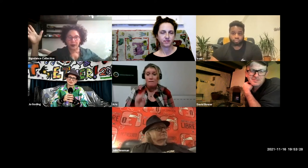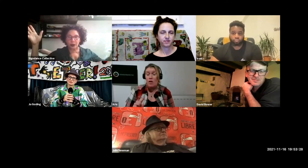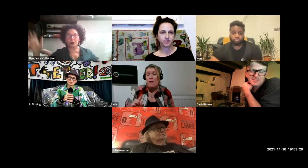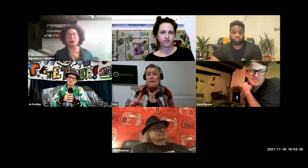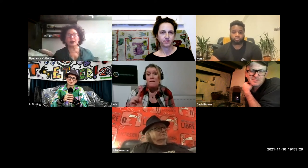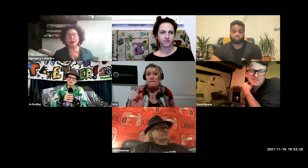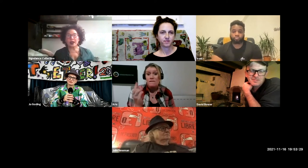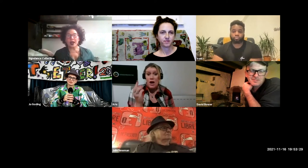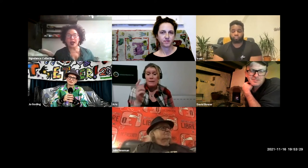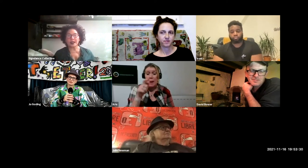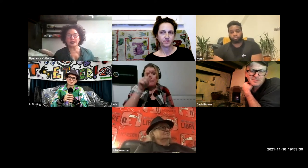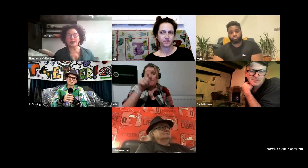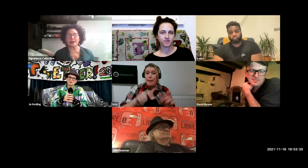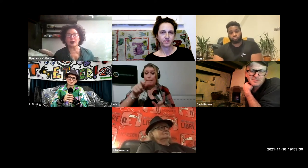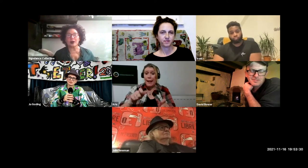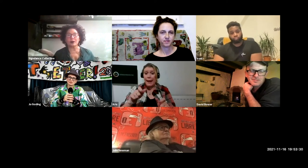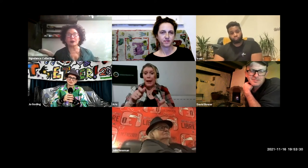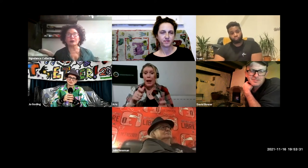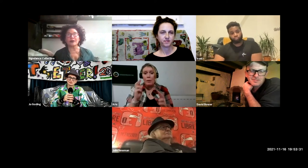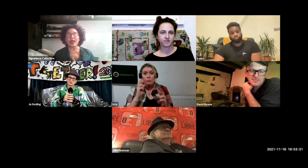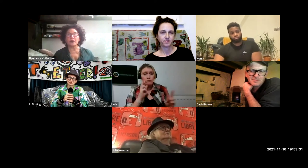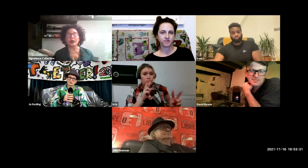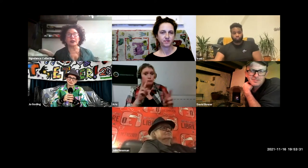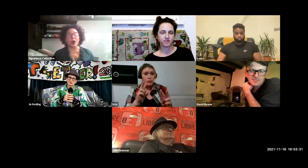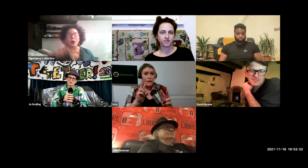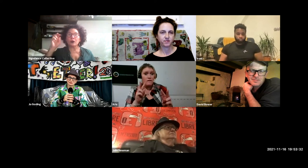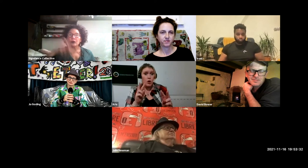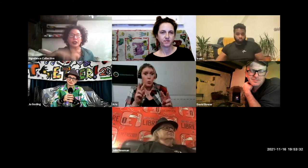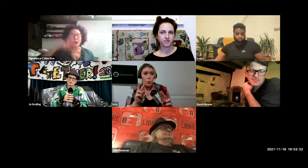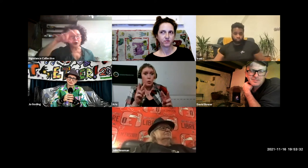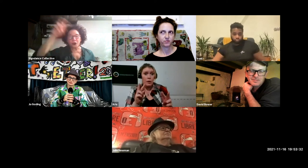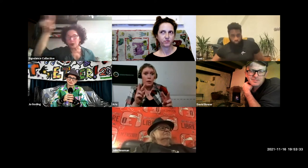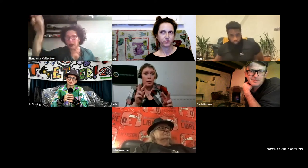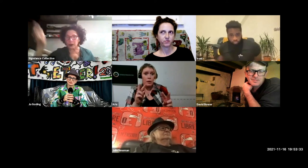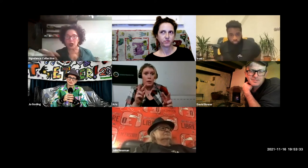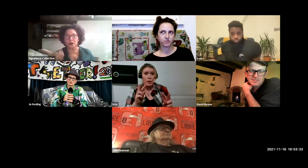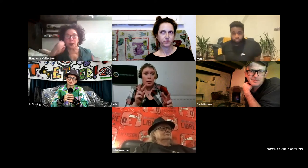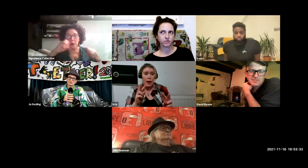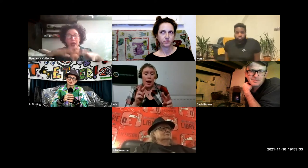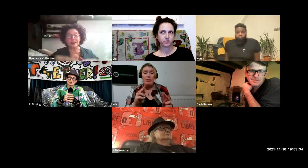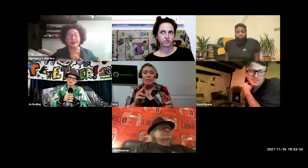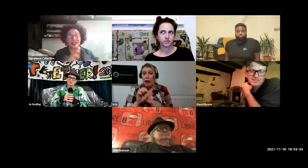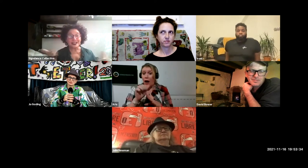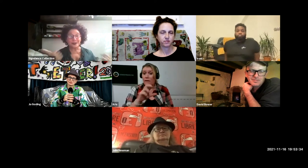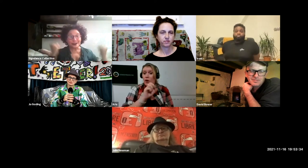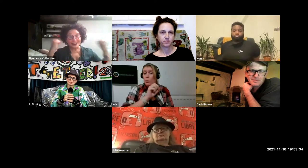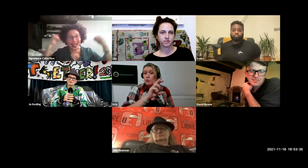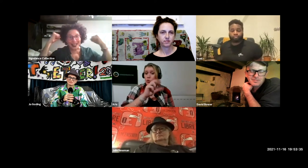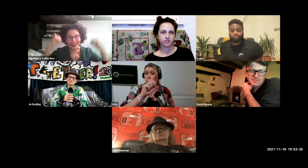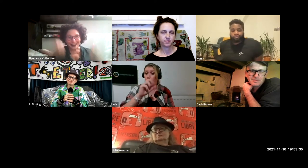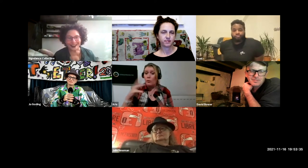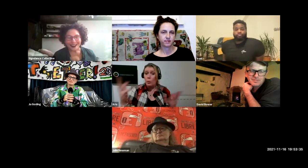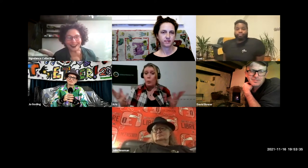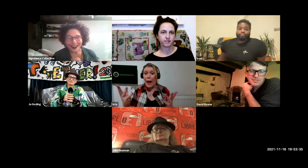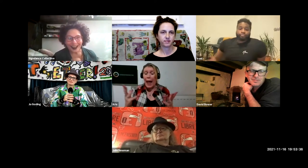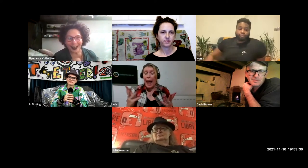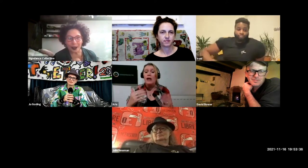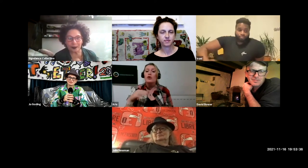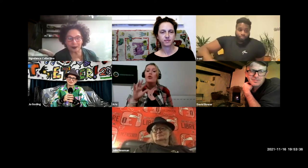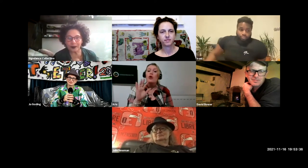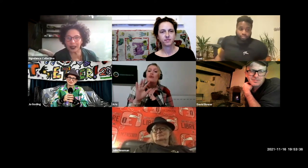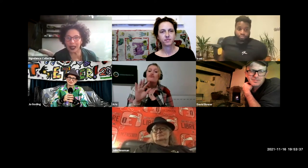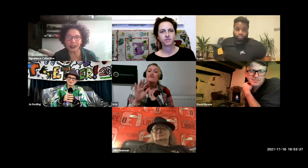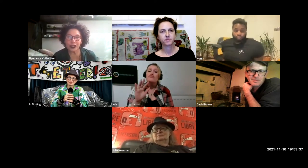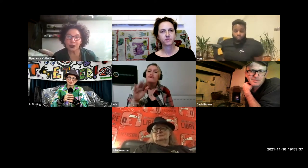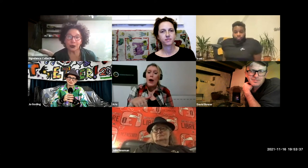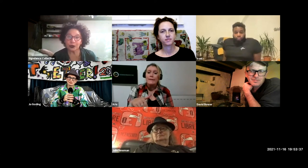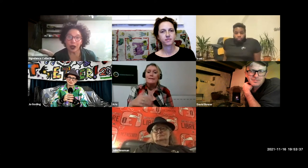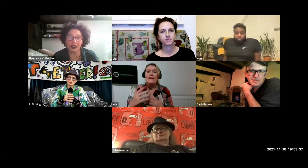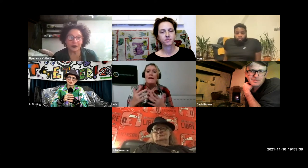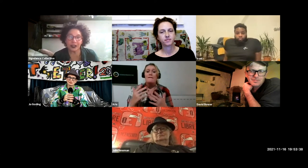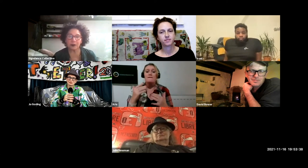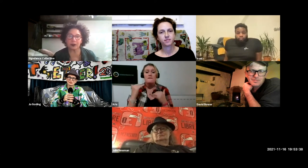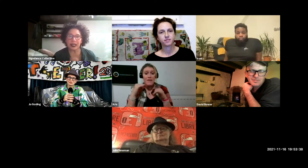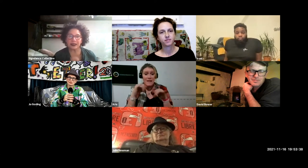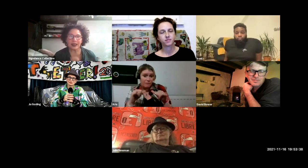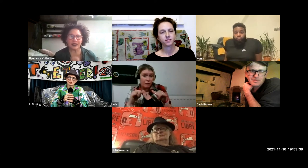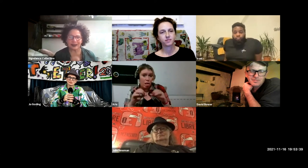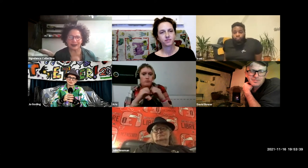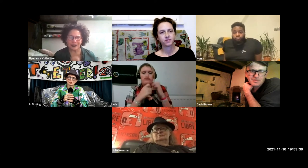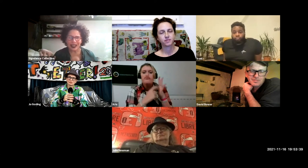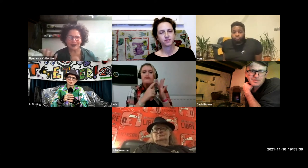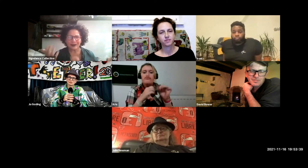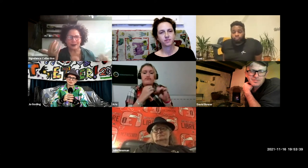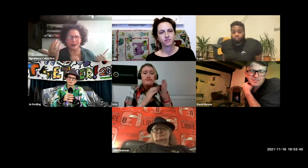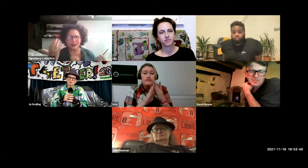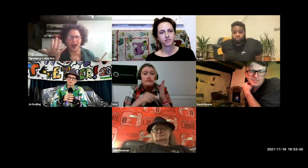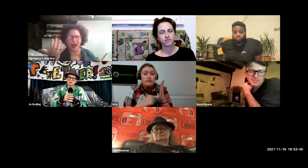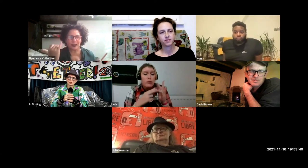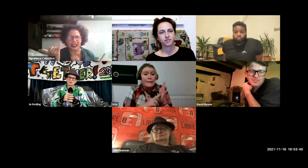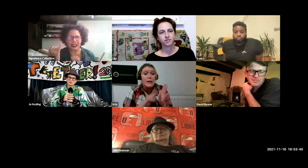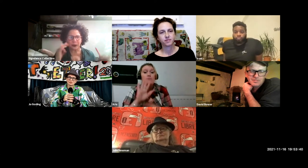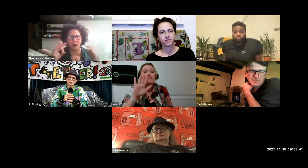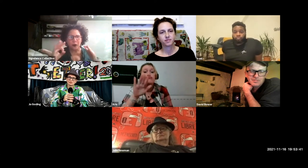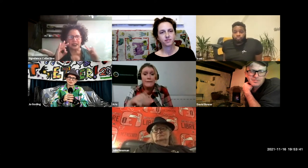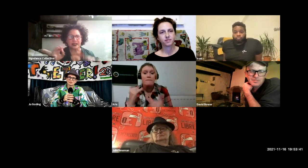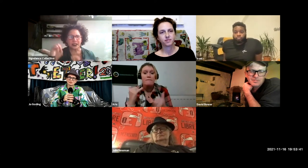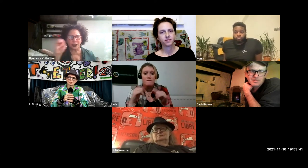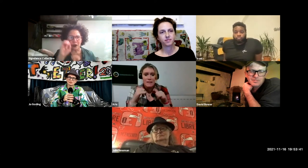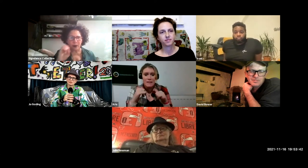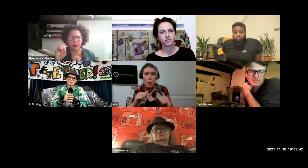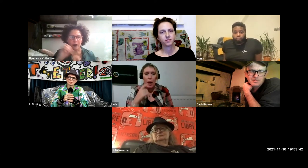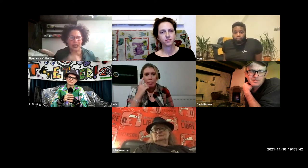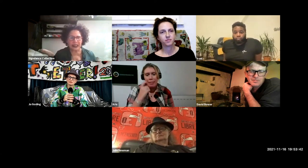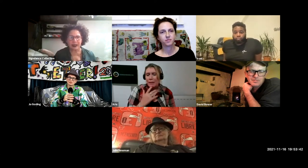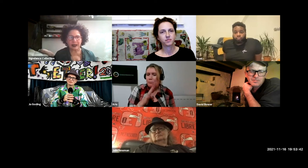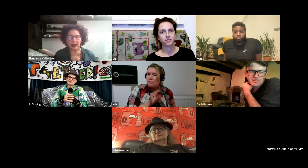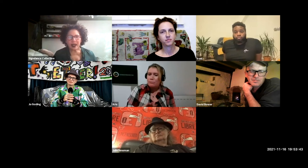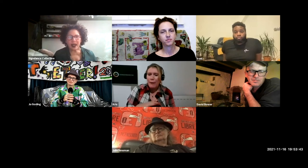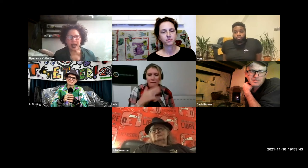think two years ago, we would never have